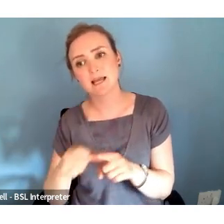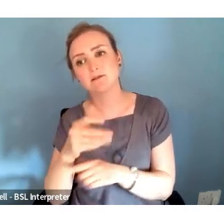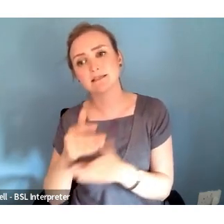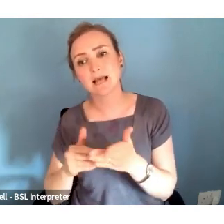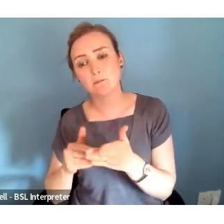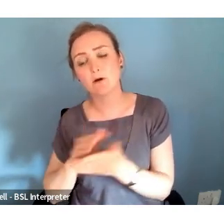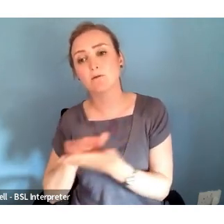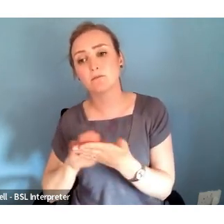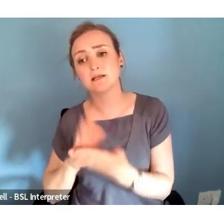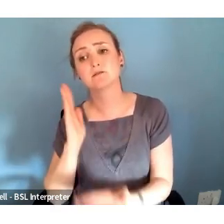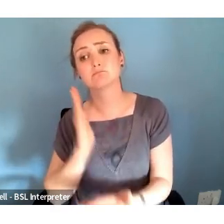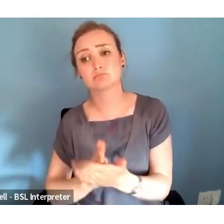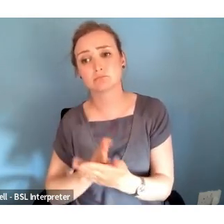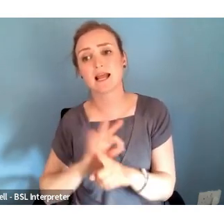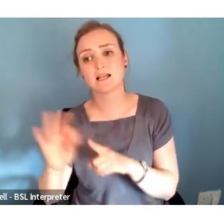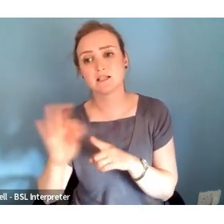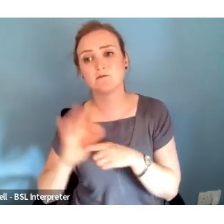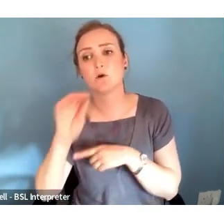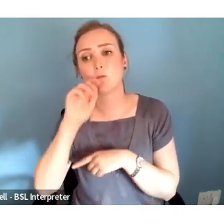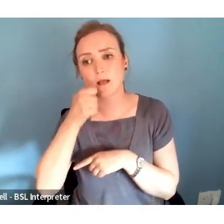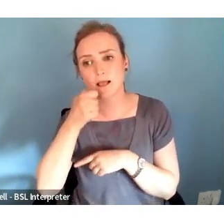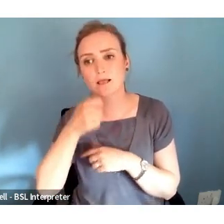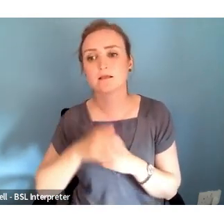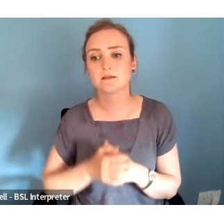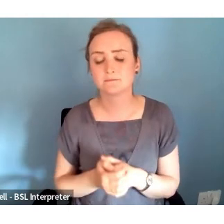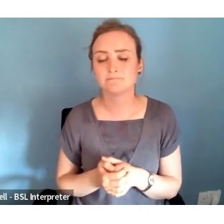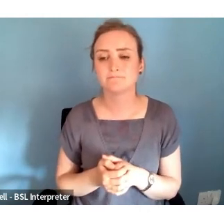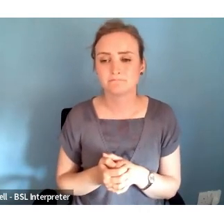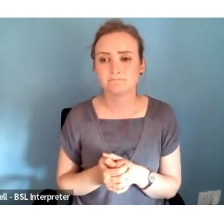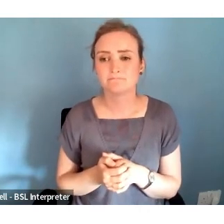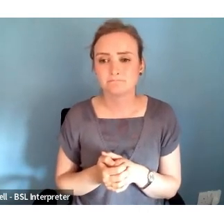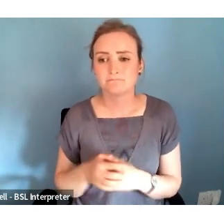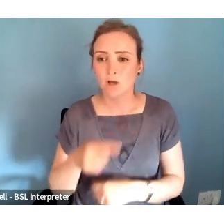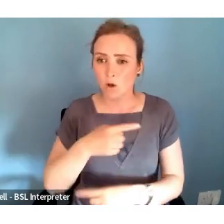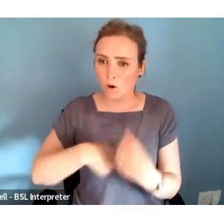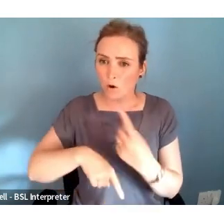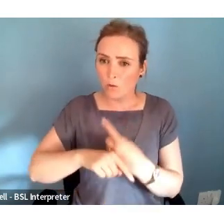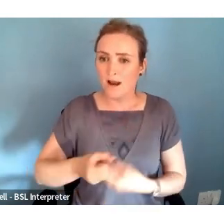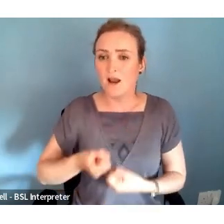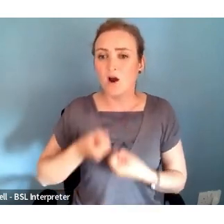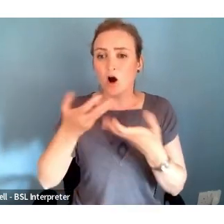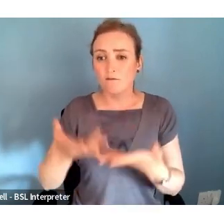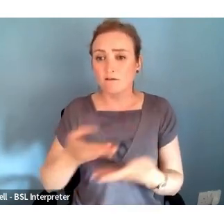something really positive. We also offer not for every role but for some roles drop